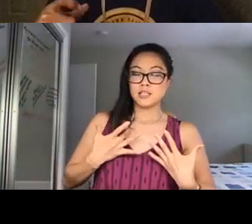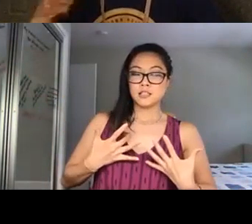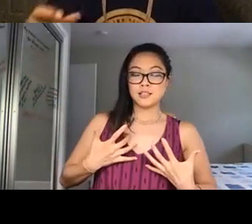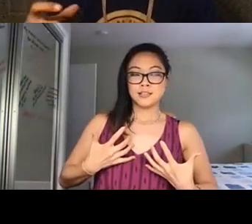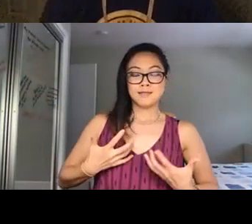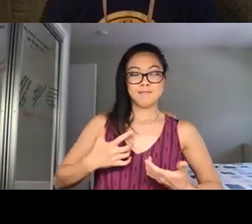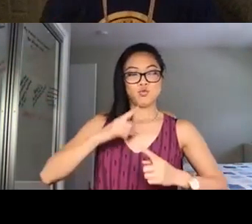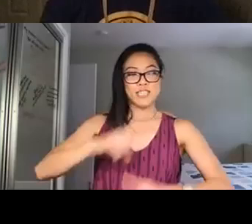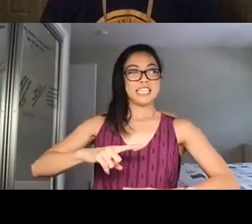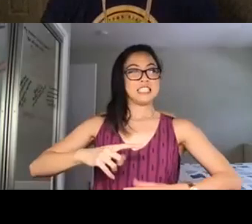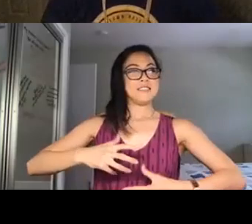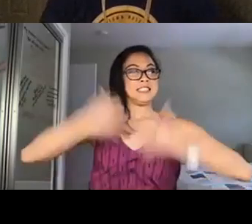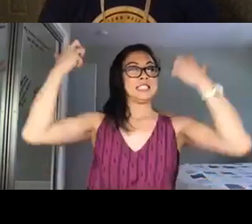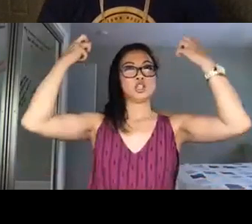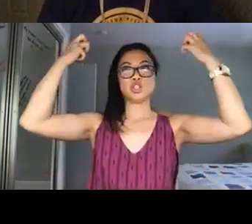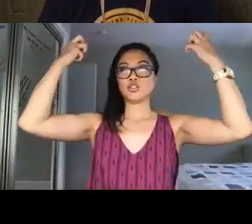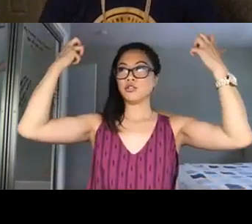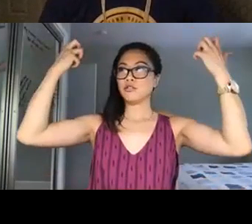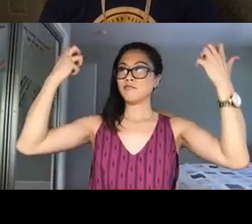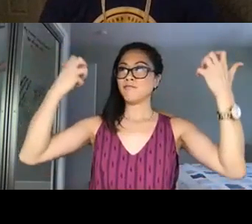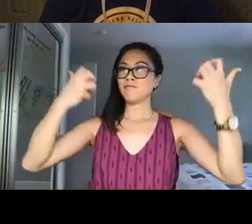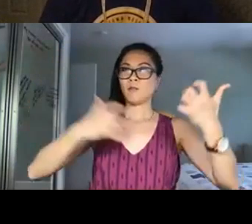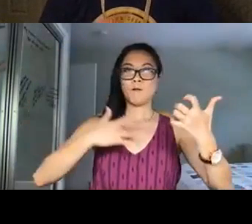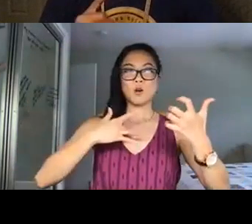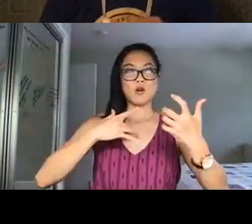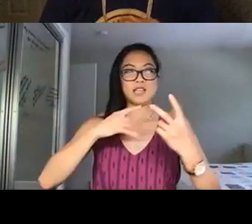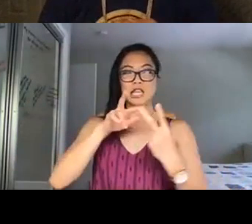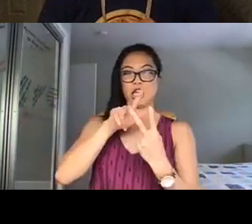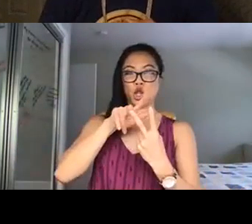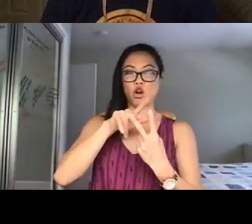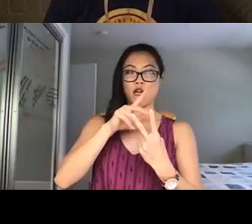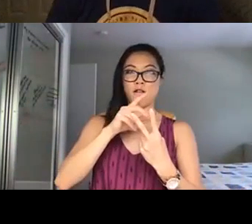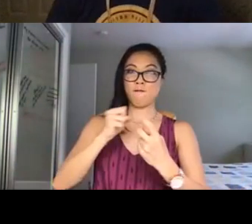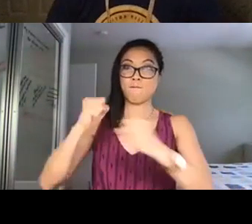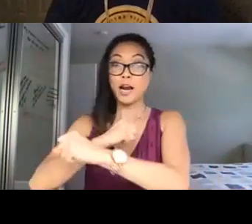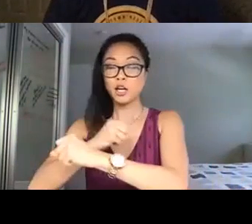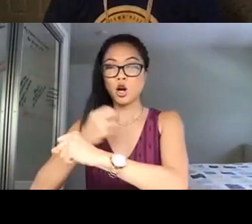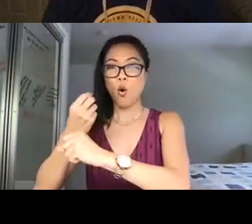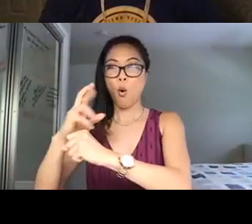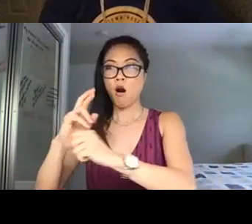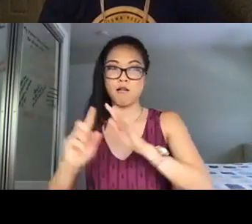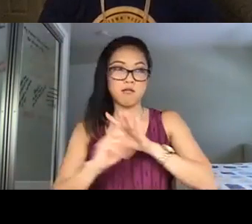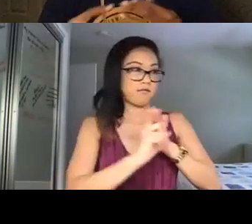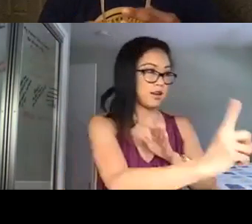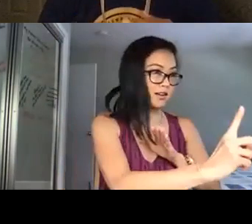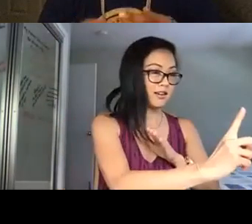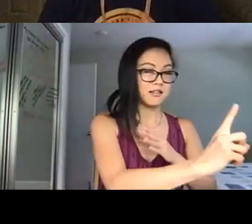what to fight place. It's a sense of hopelessness where it's like fight but fight